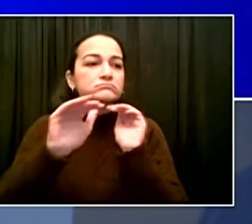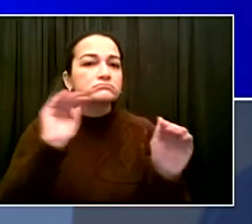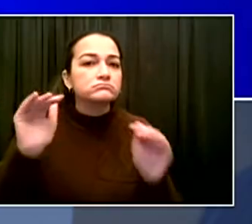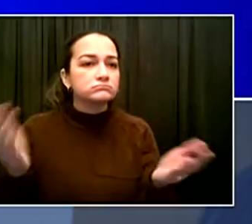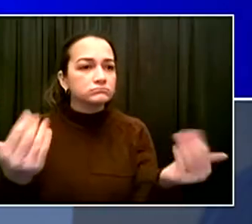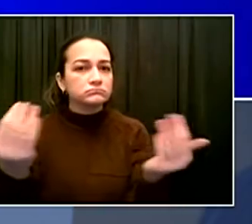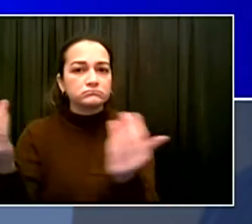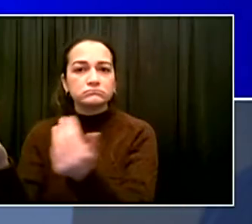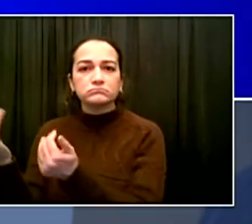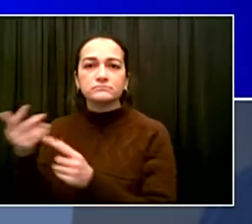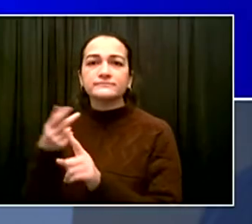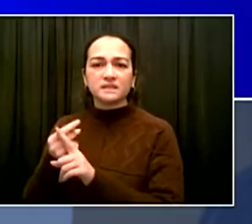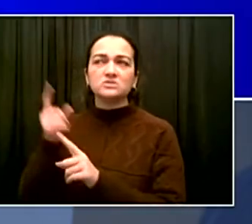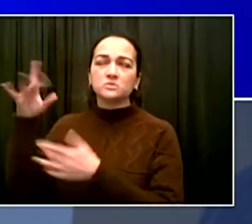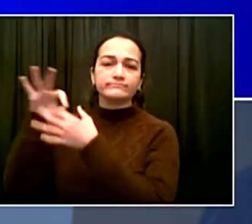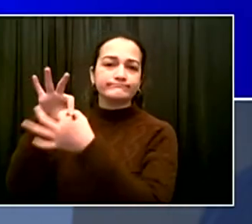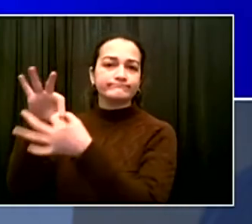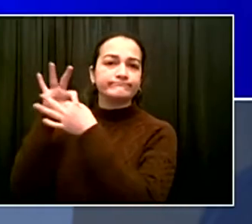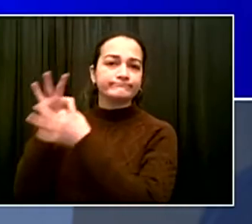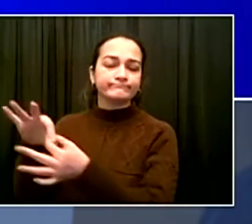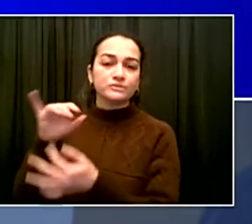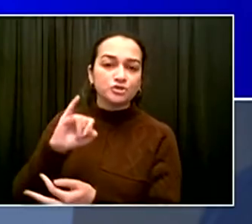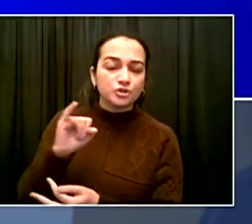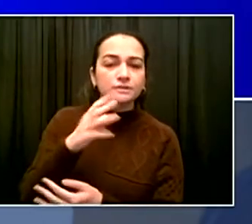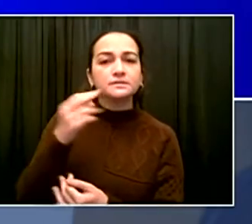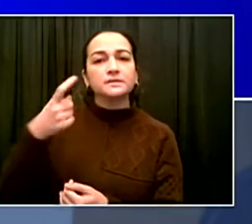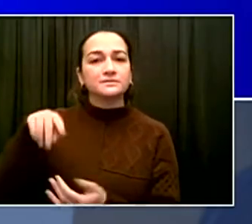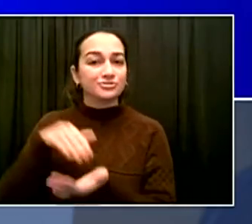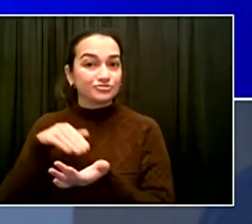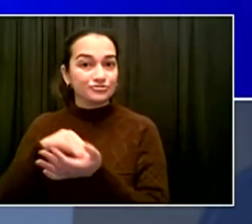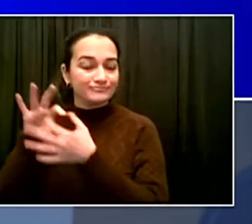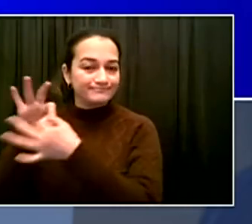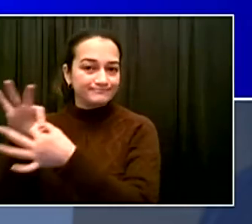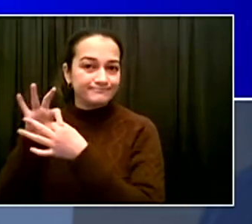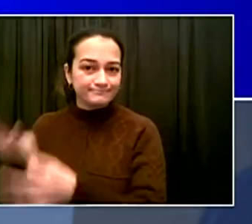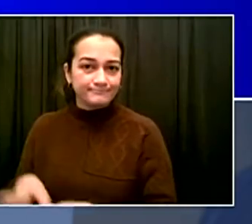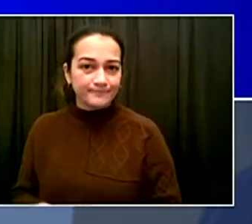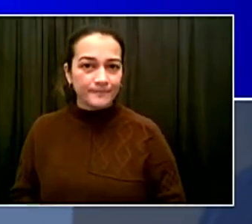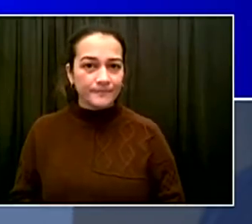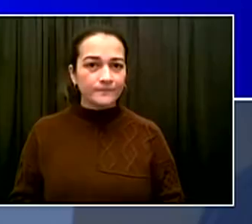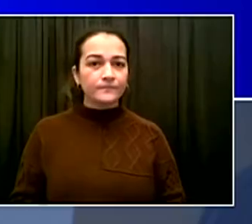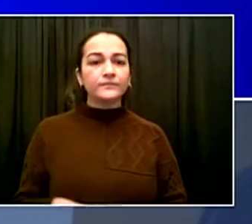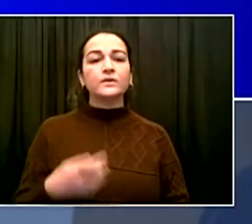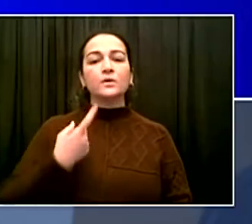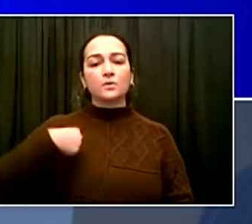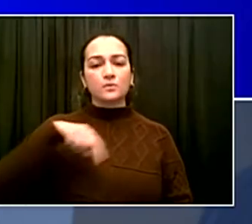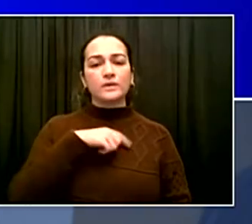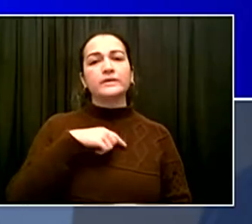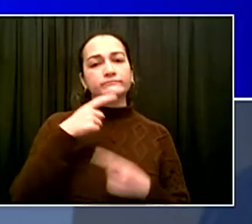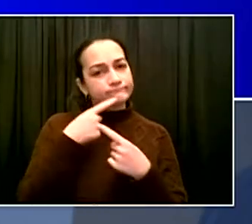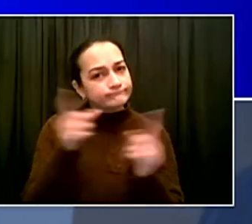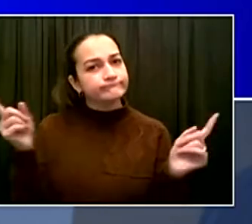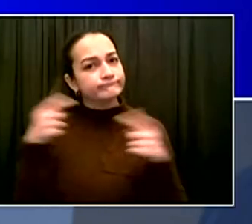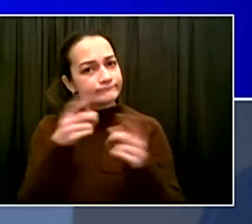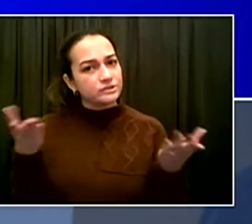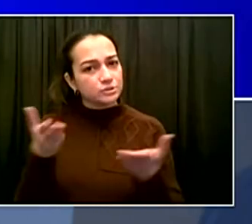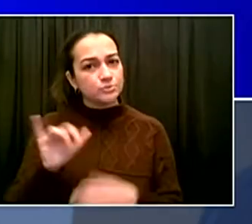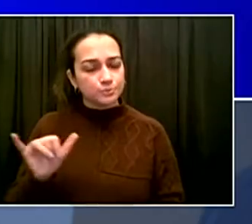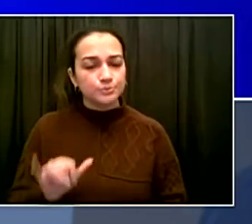11-YEAR-OLDS VACCINATED. WE WANT TO SUPPORT PEDIATRICIANS IN THE EFFORT.